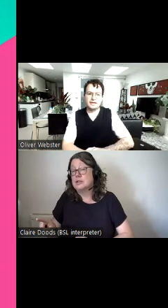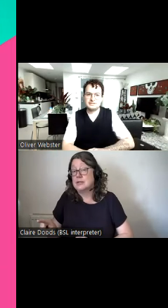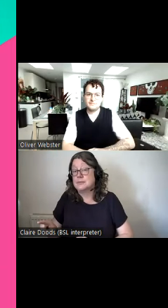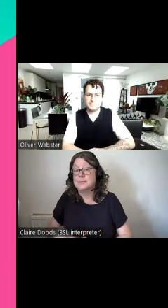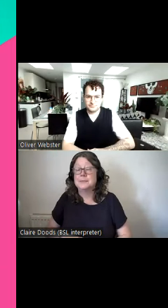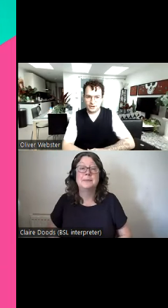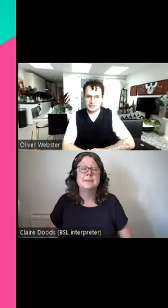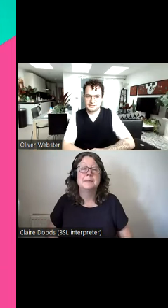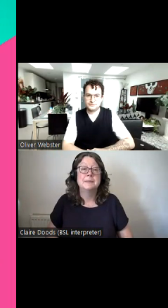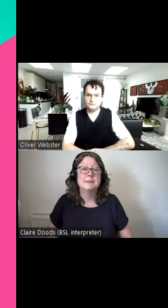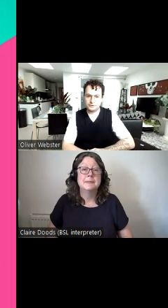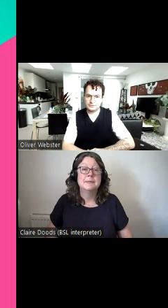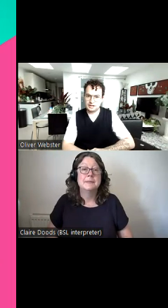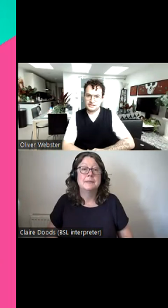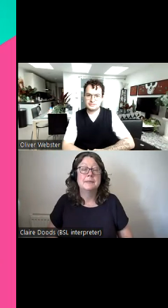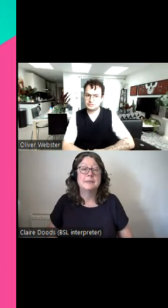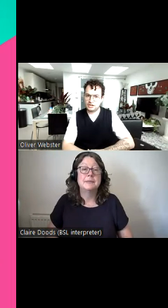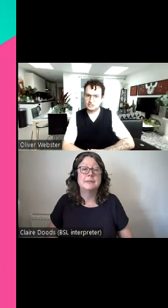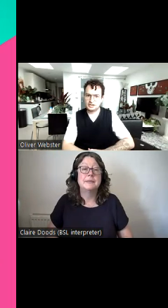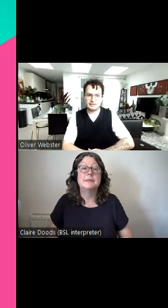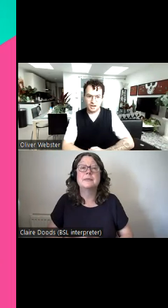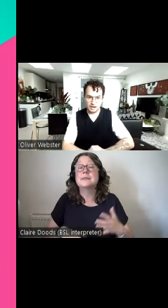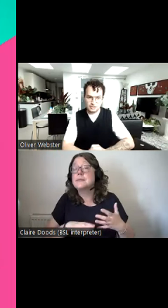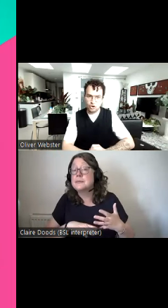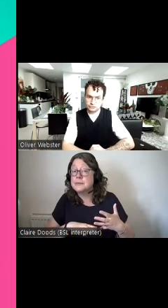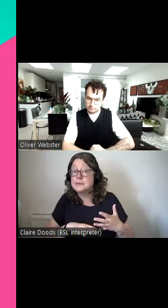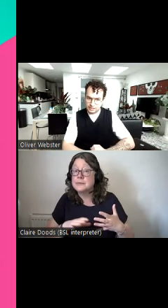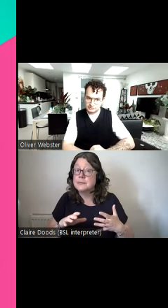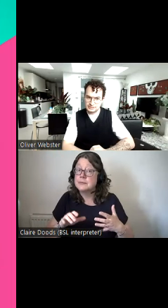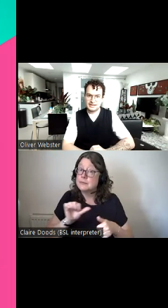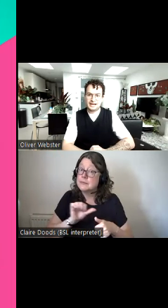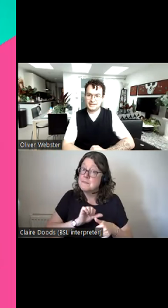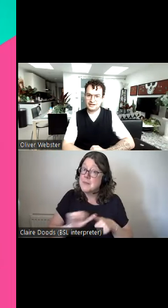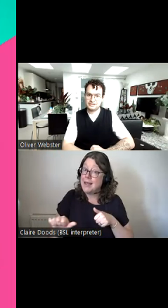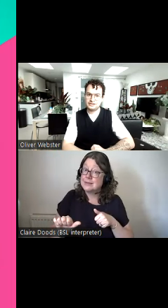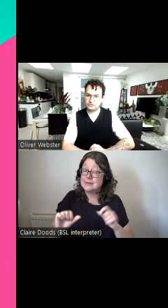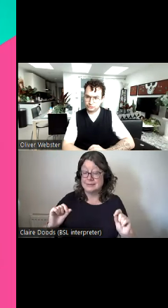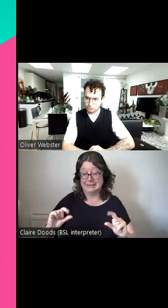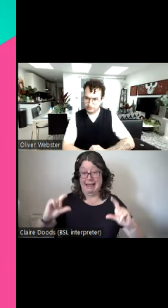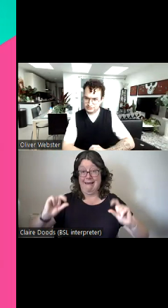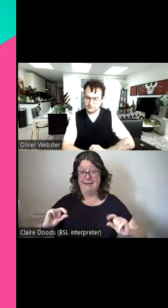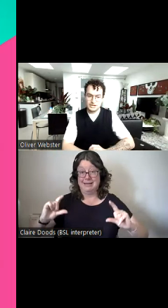Is there best practice for font size, style, and color of subtitles and can I control this?